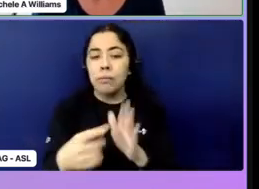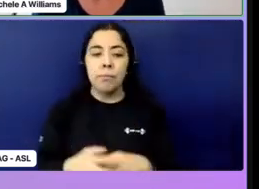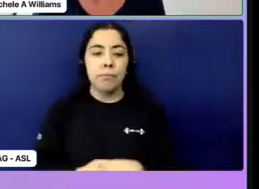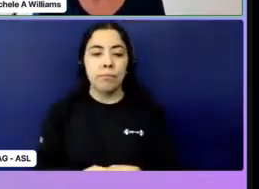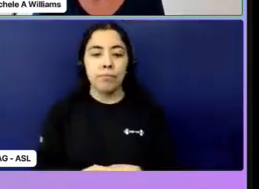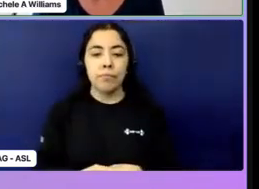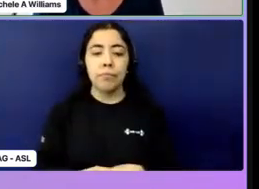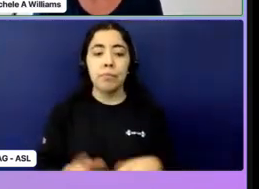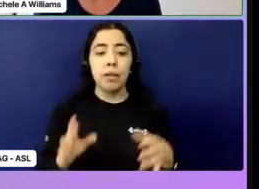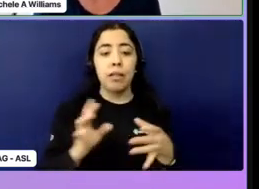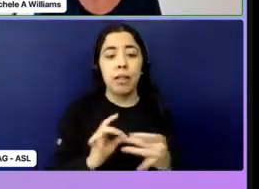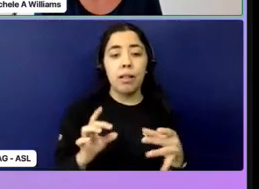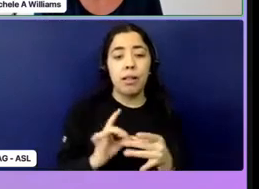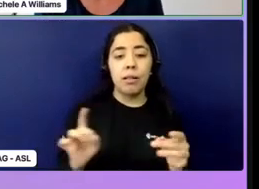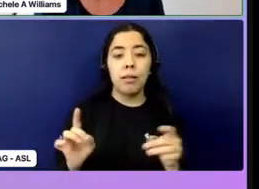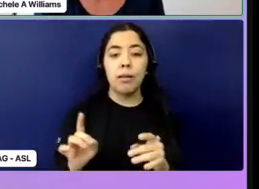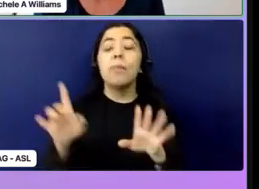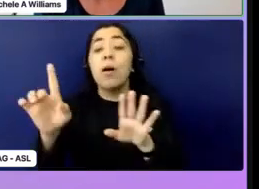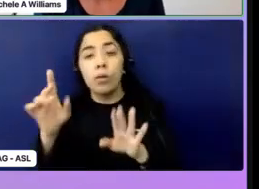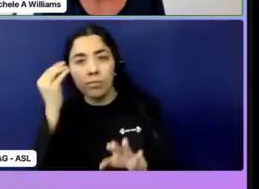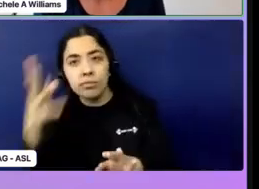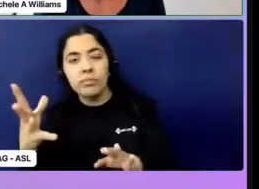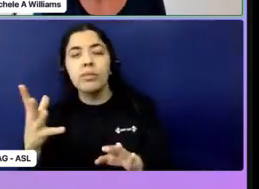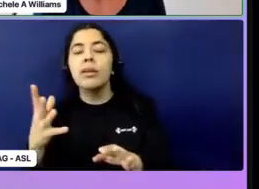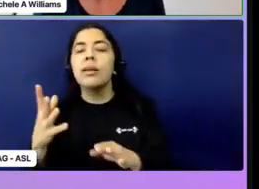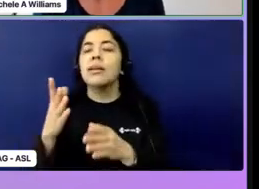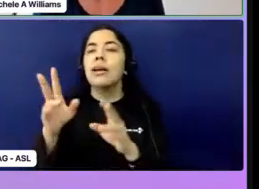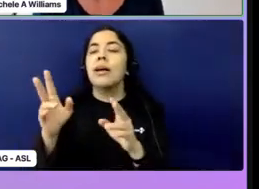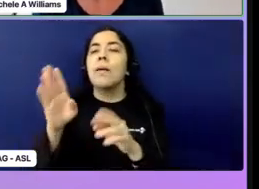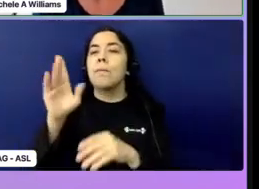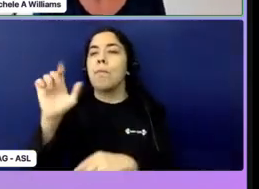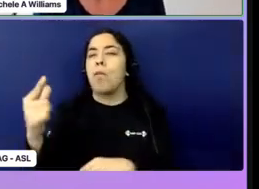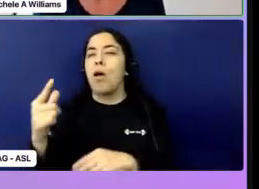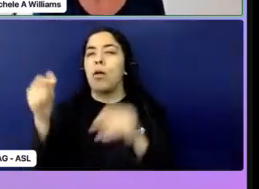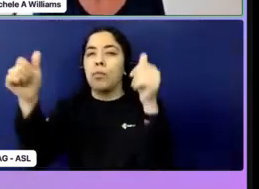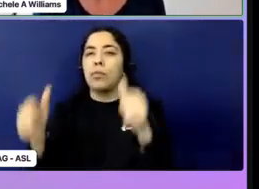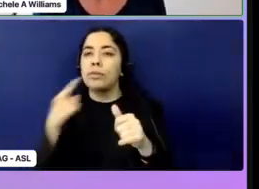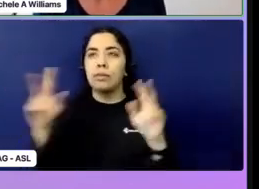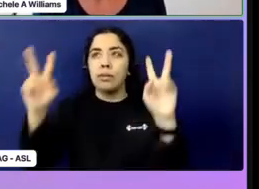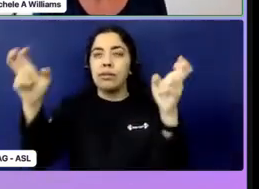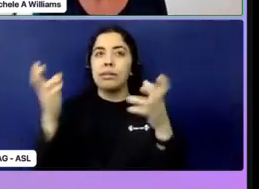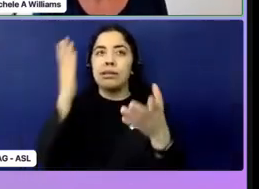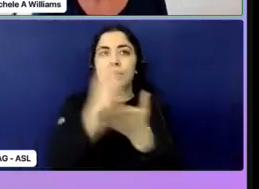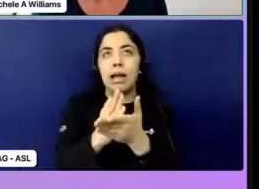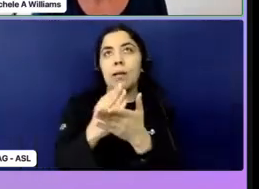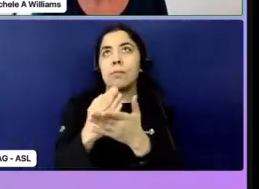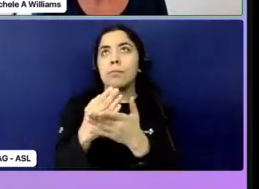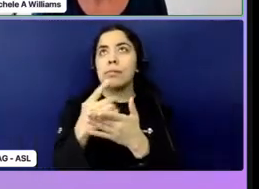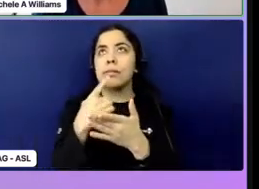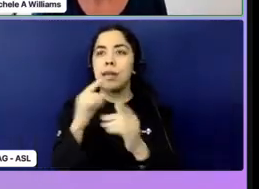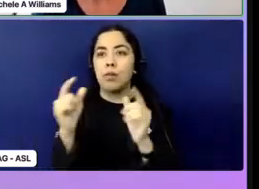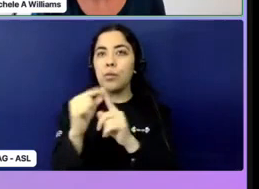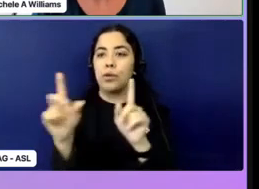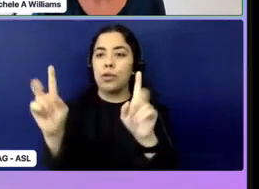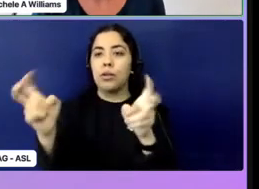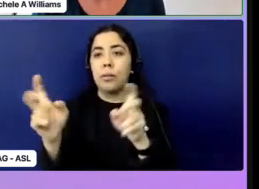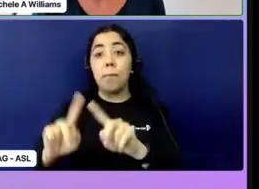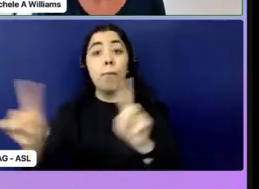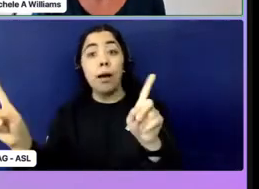examples of that. That you may have encountered. Saying but, this is a blog post that I